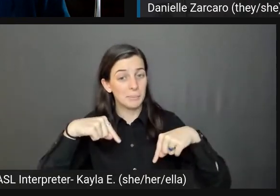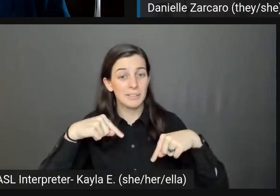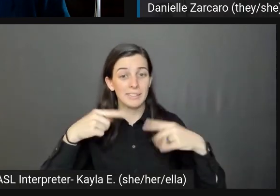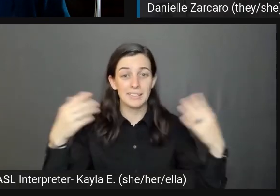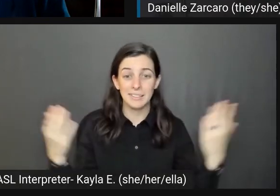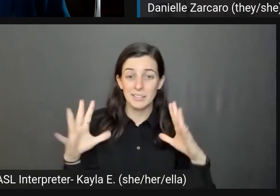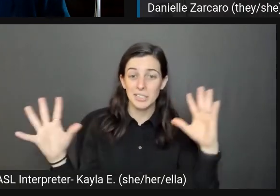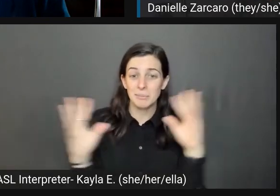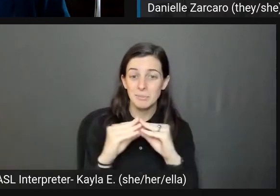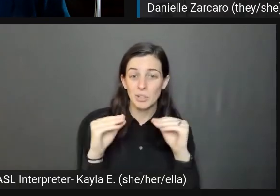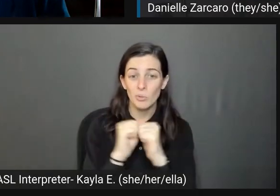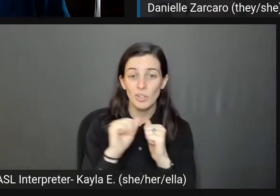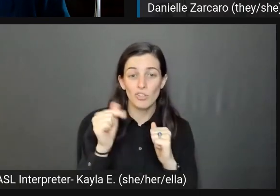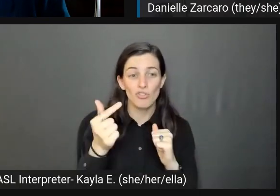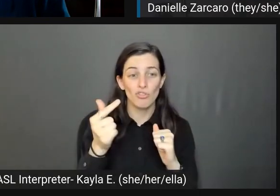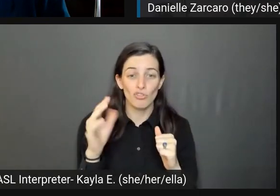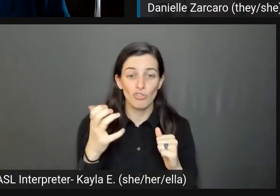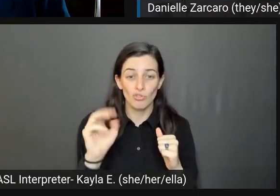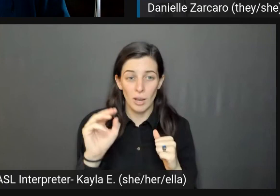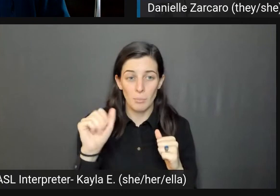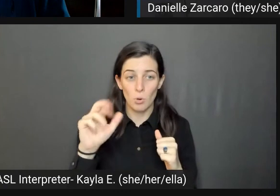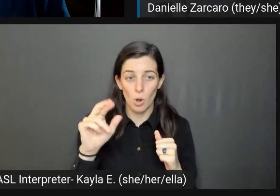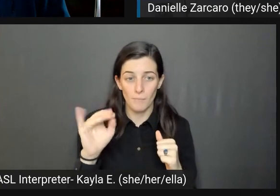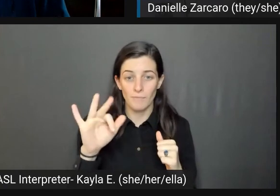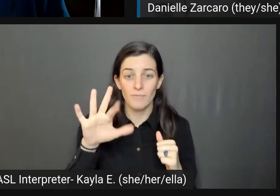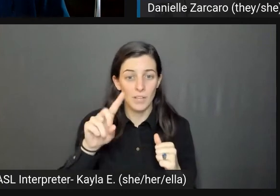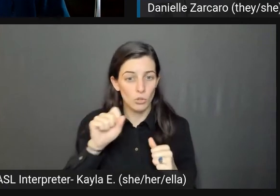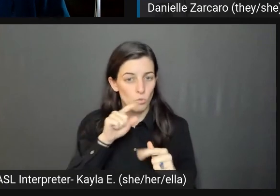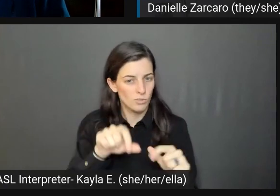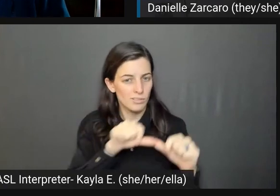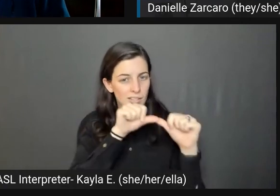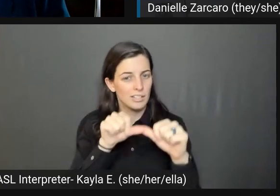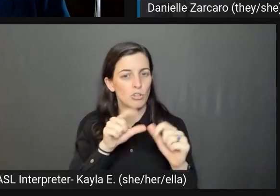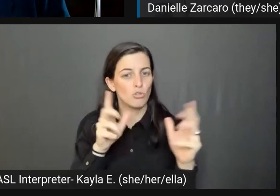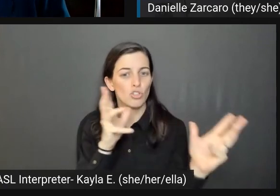You can continue the conversation in the chat or on social media.